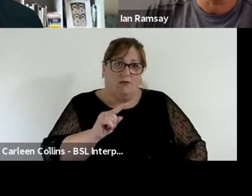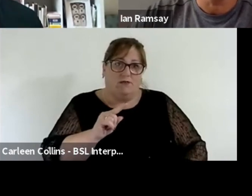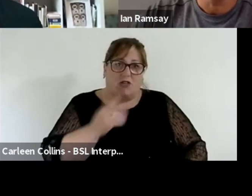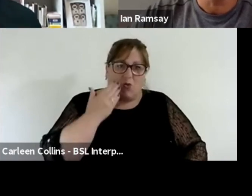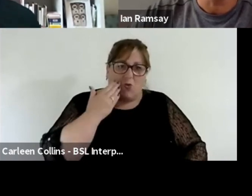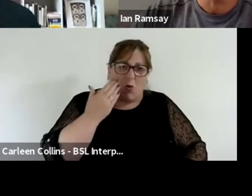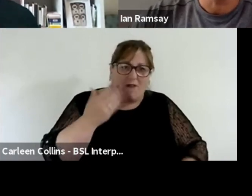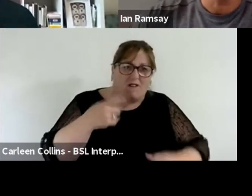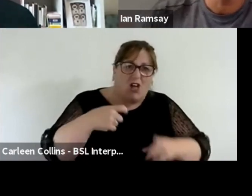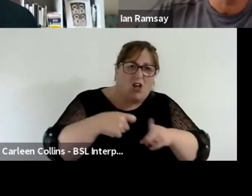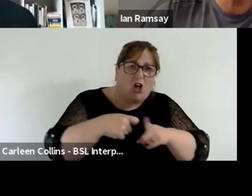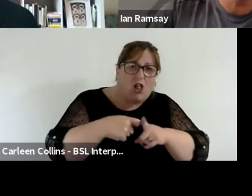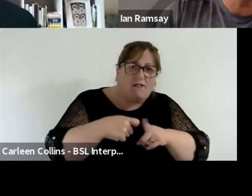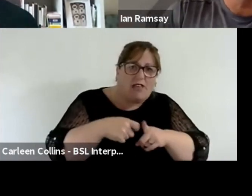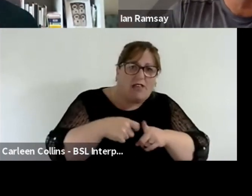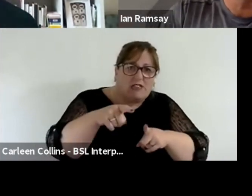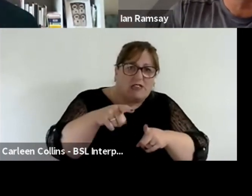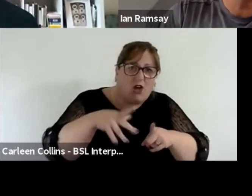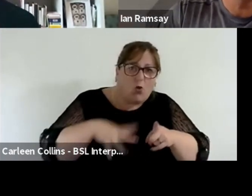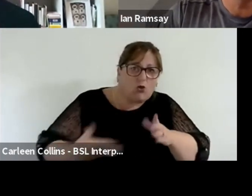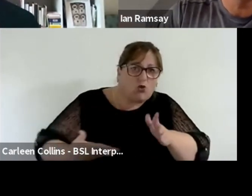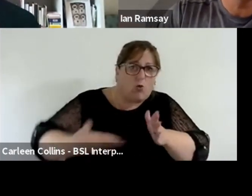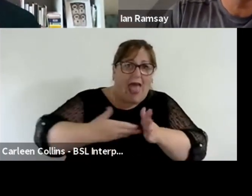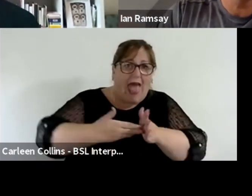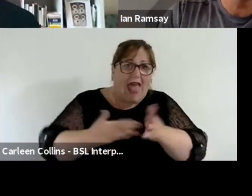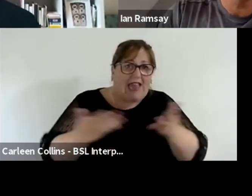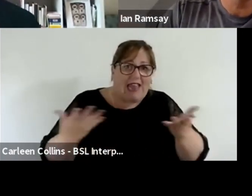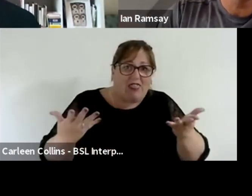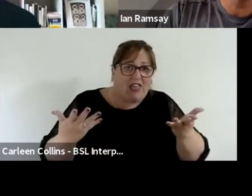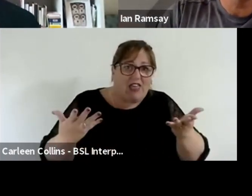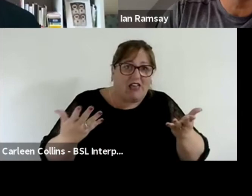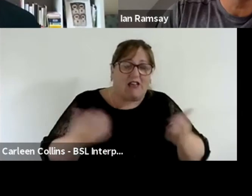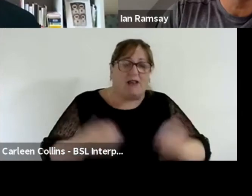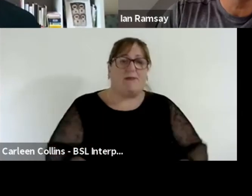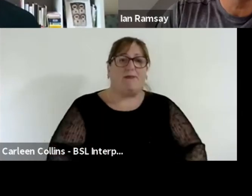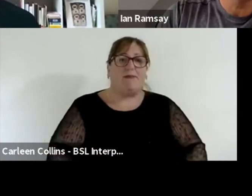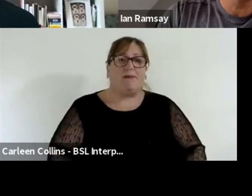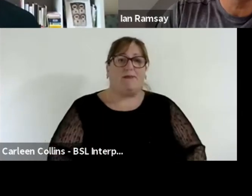A range of things we can offer to support disabled people in the organisation.